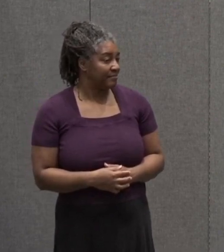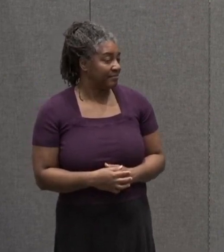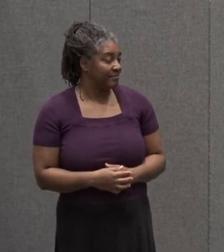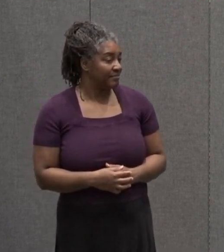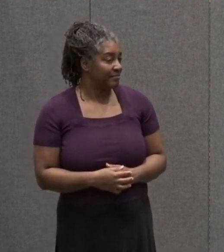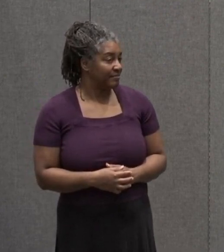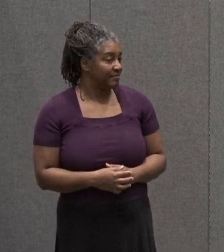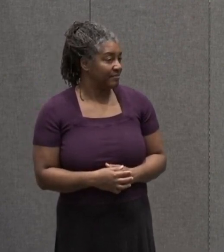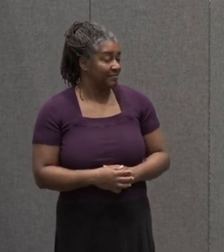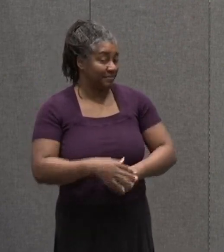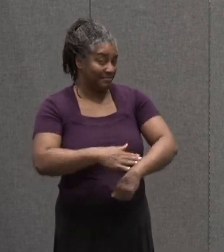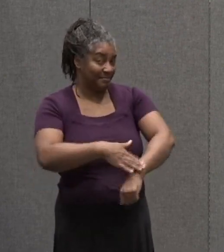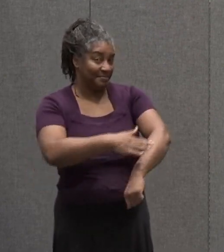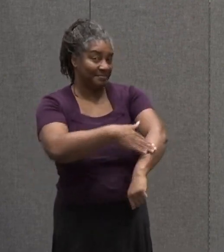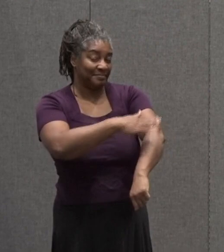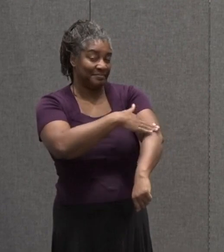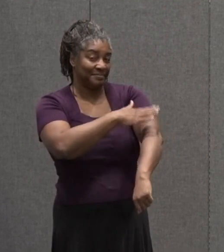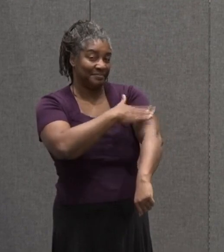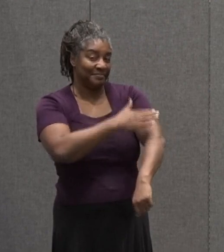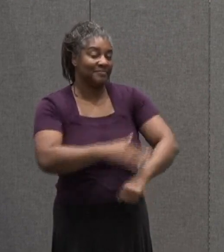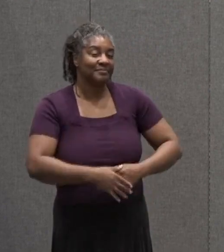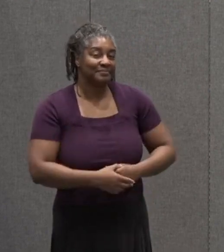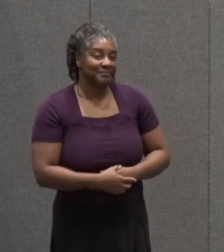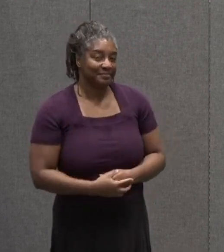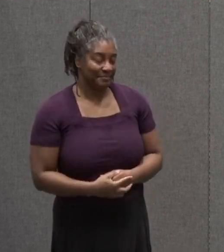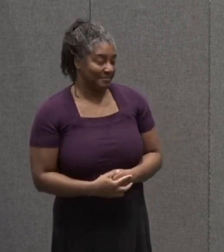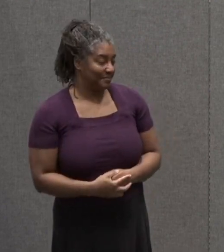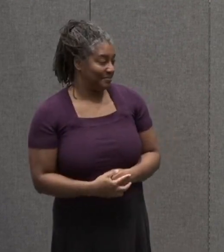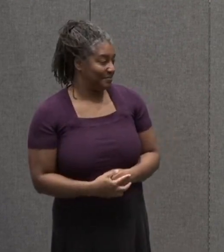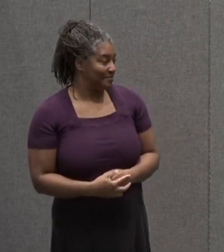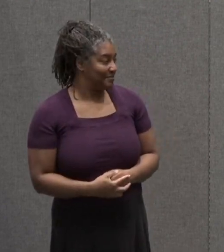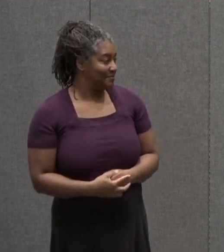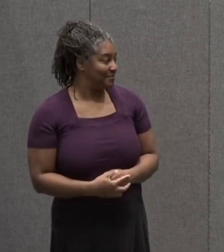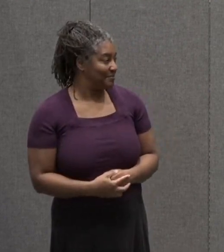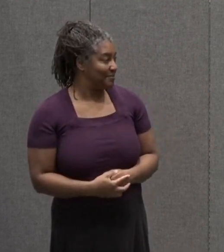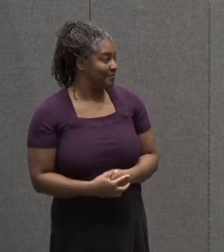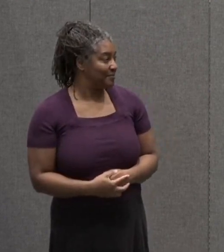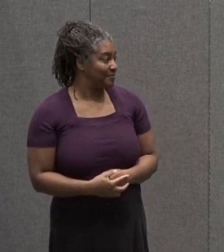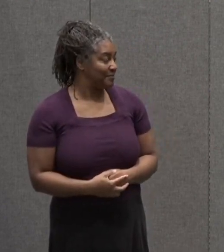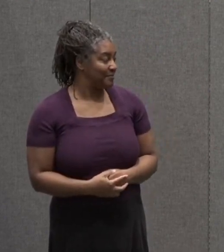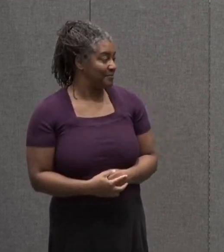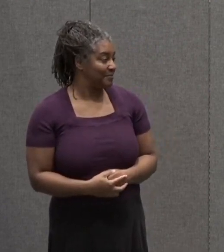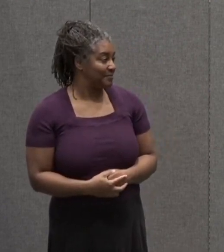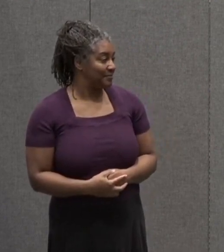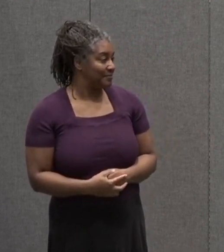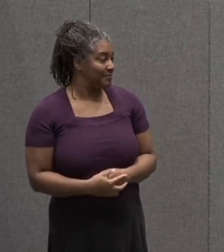Every little cell in my body is happy Every little cell in my body is well